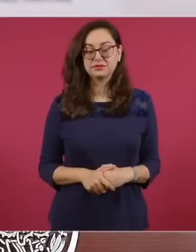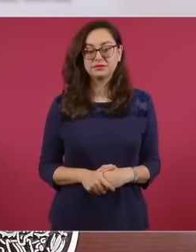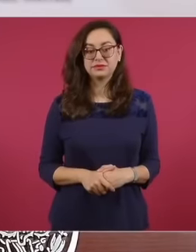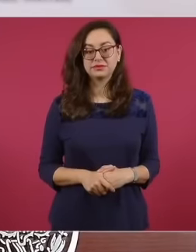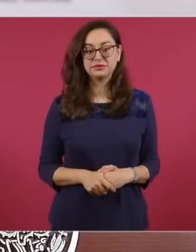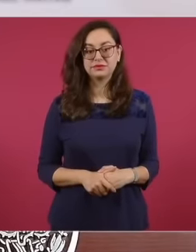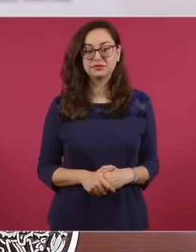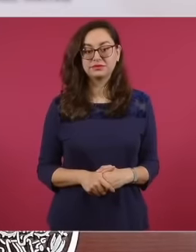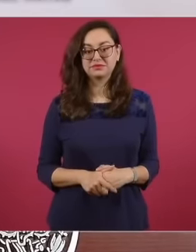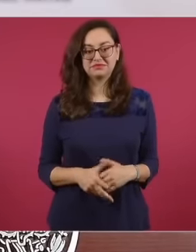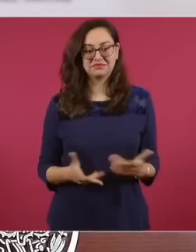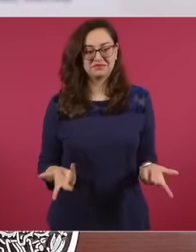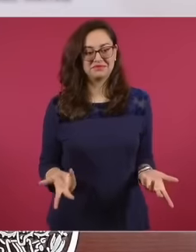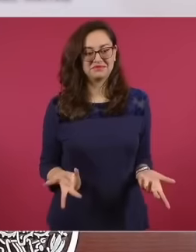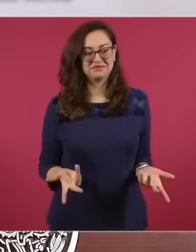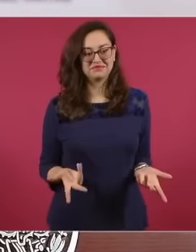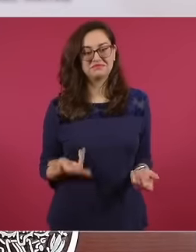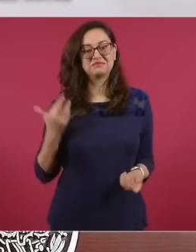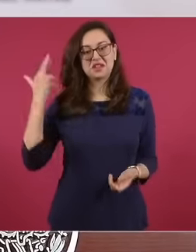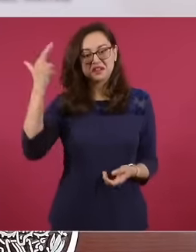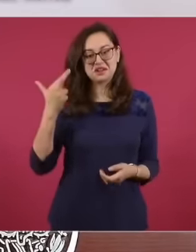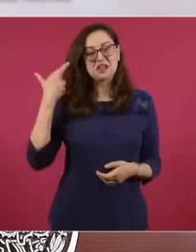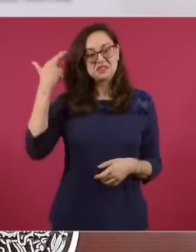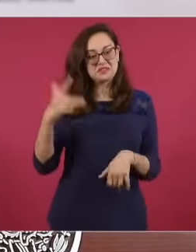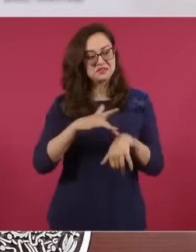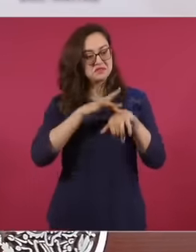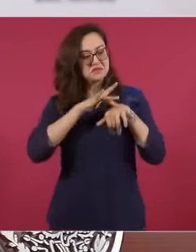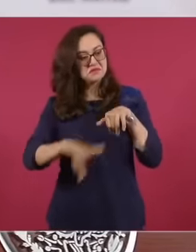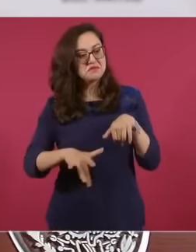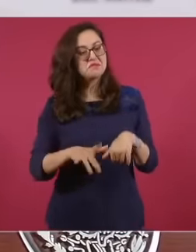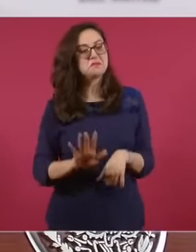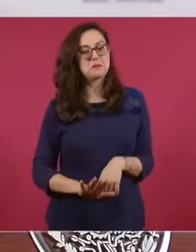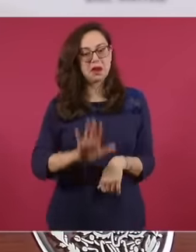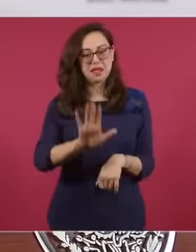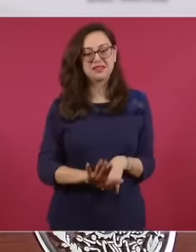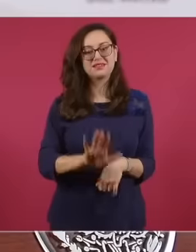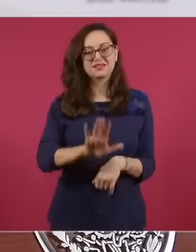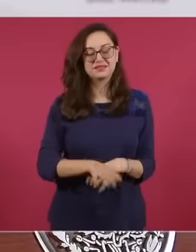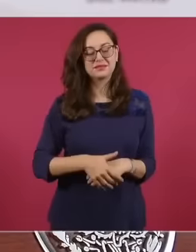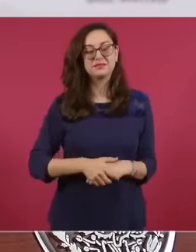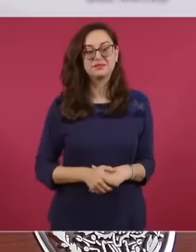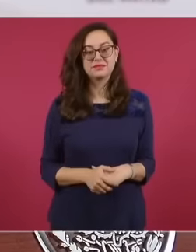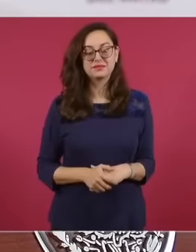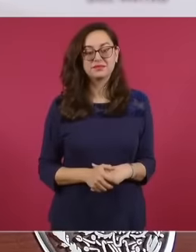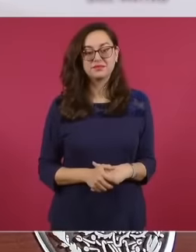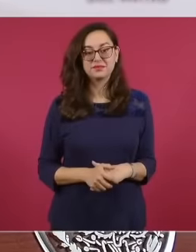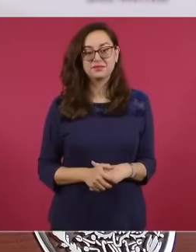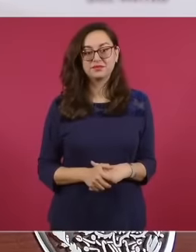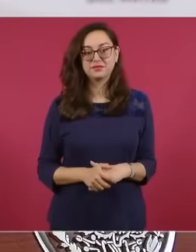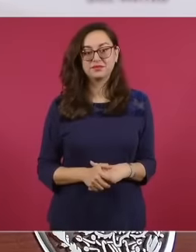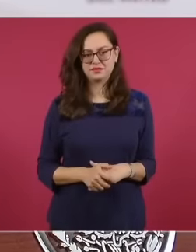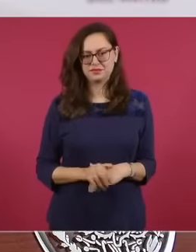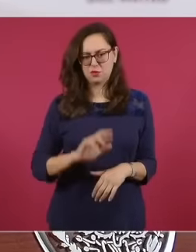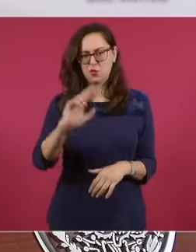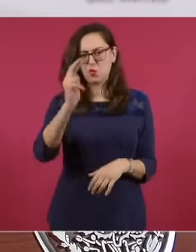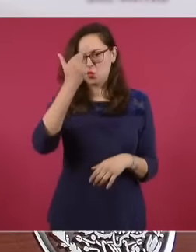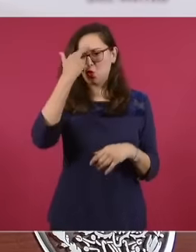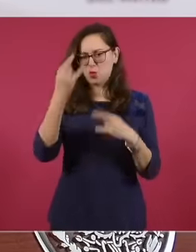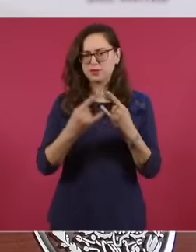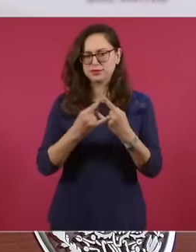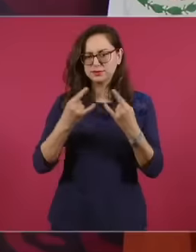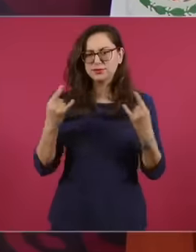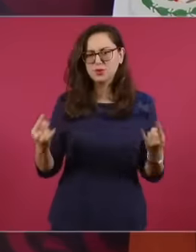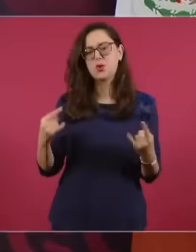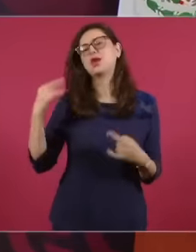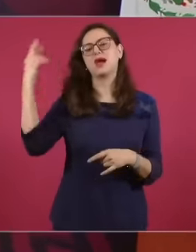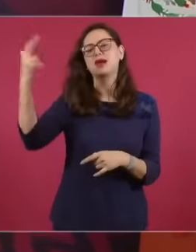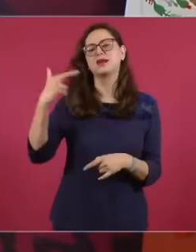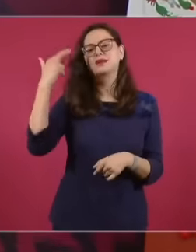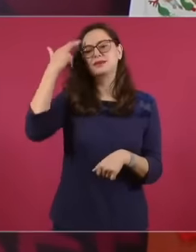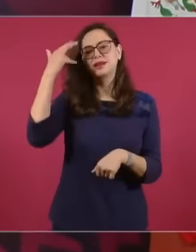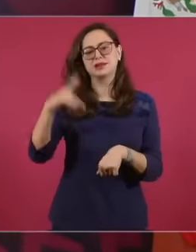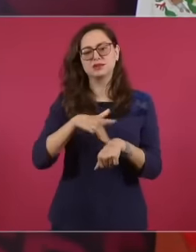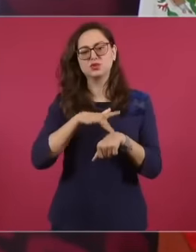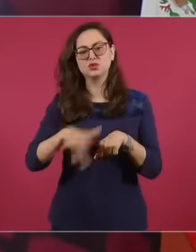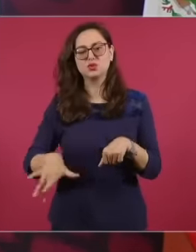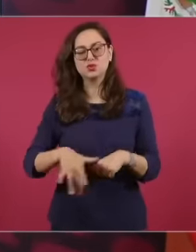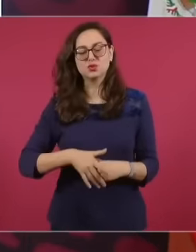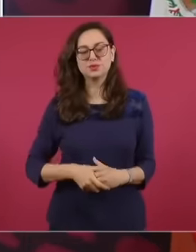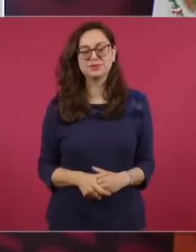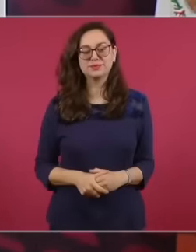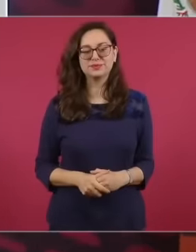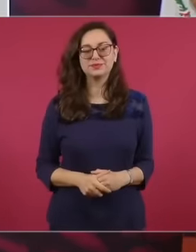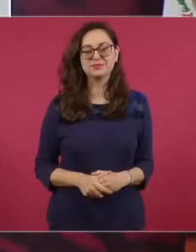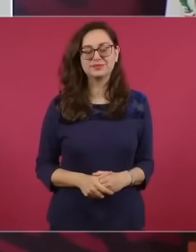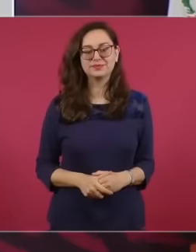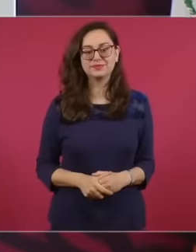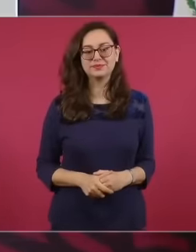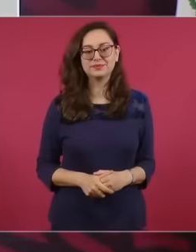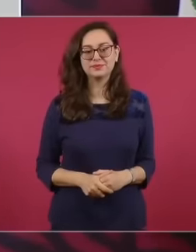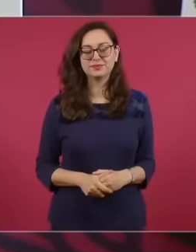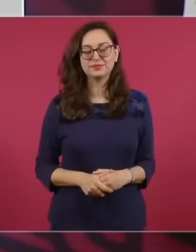naked because of the fact that the king is naked,